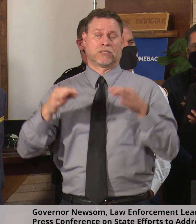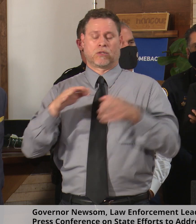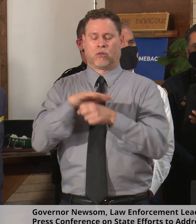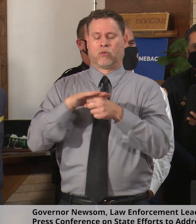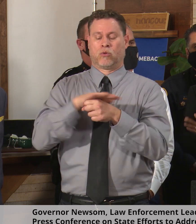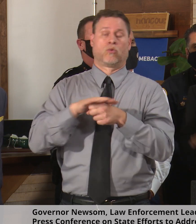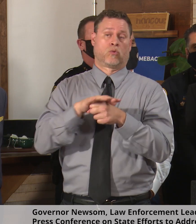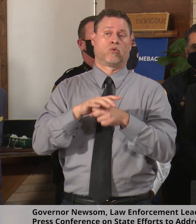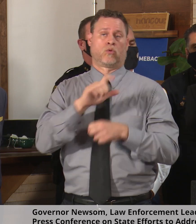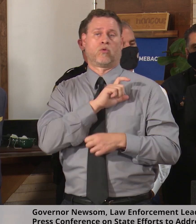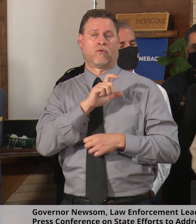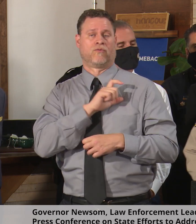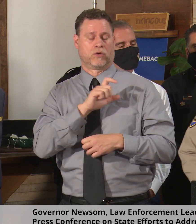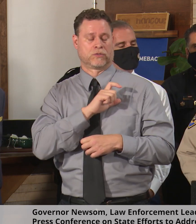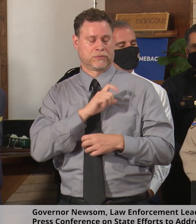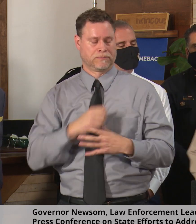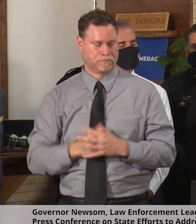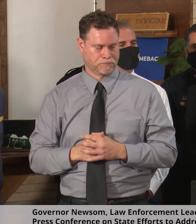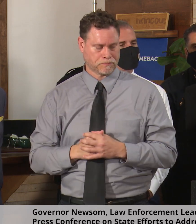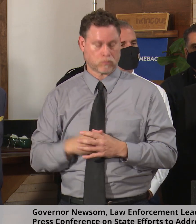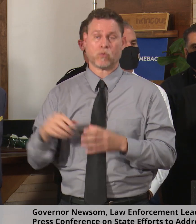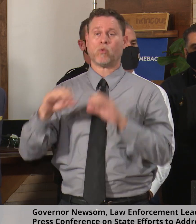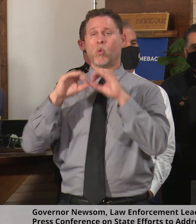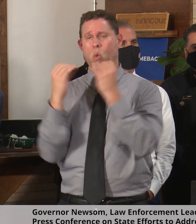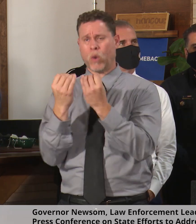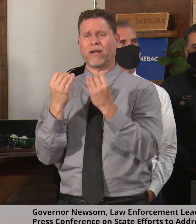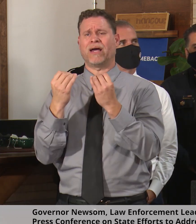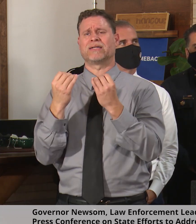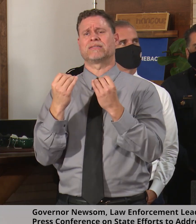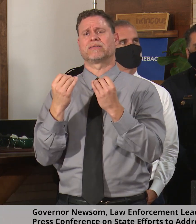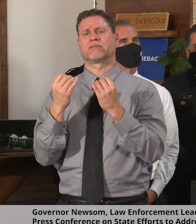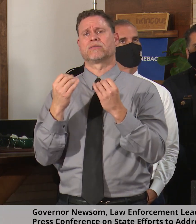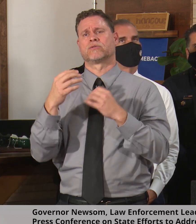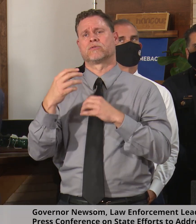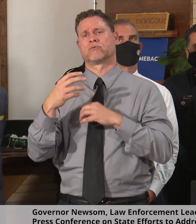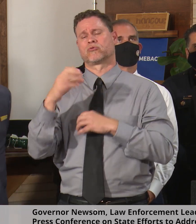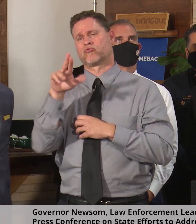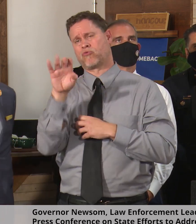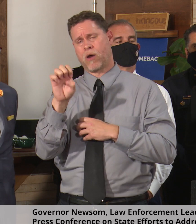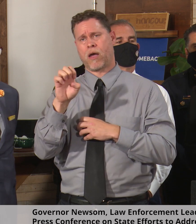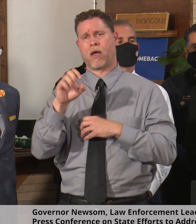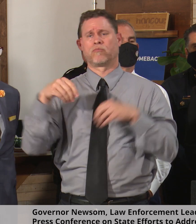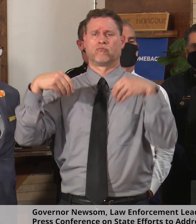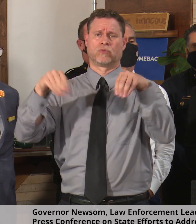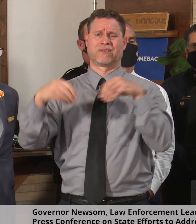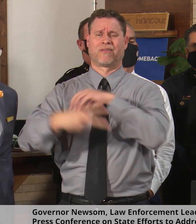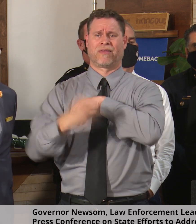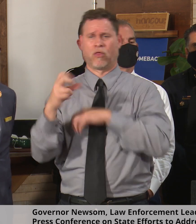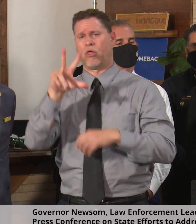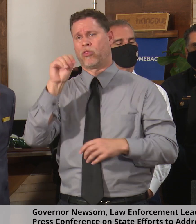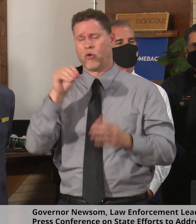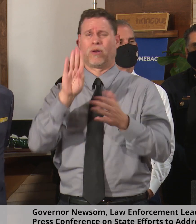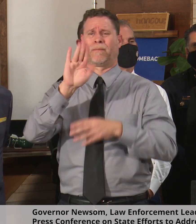partners. Organized crime retail theft has become a 30 billion dollar criminal industry